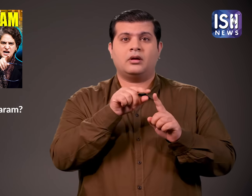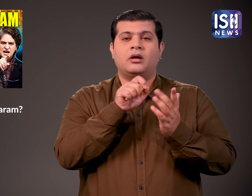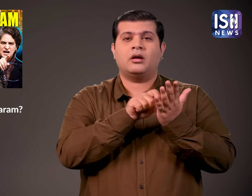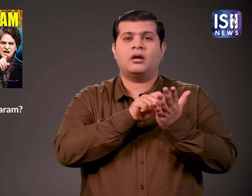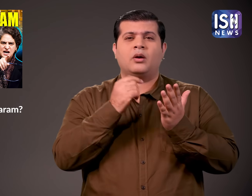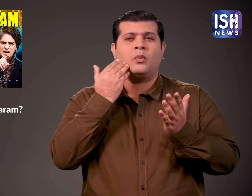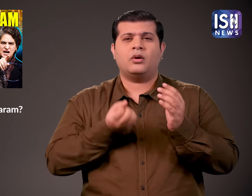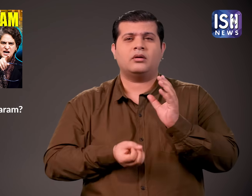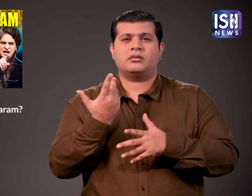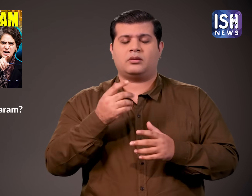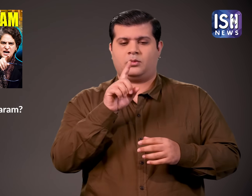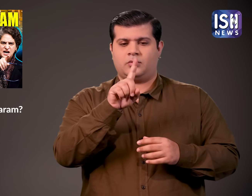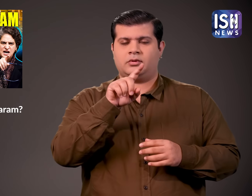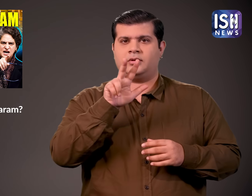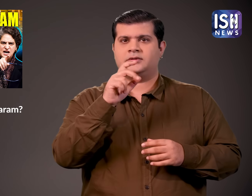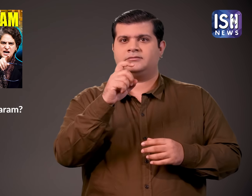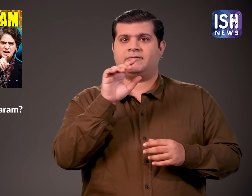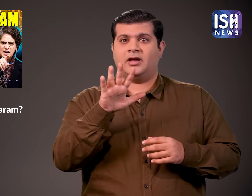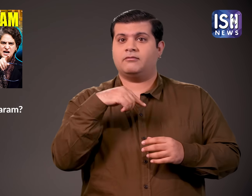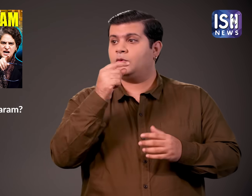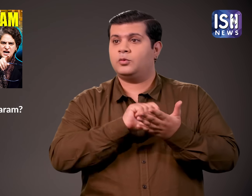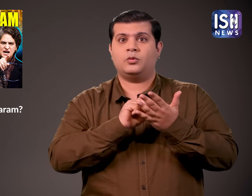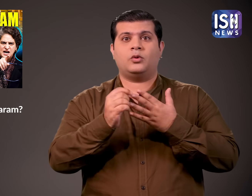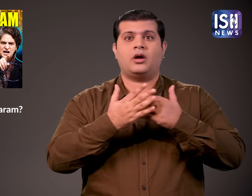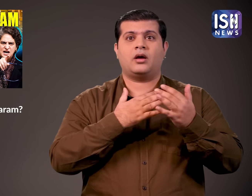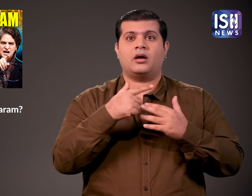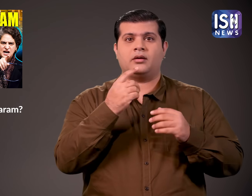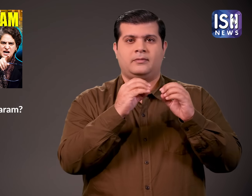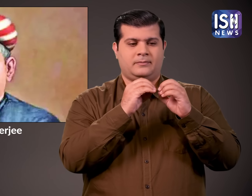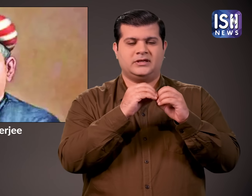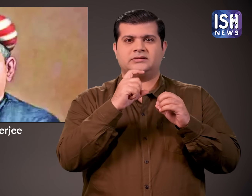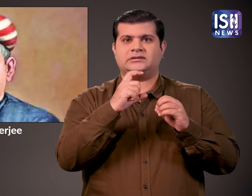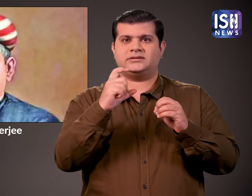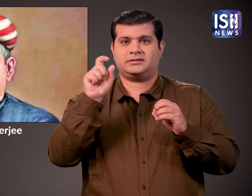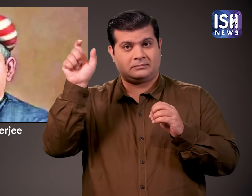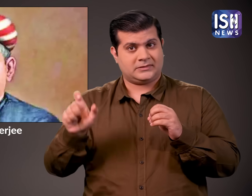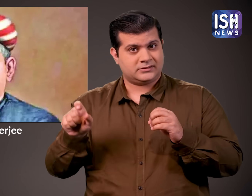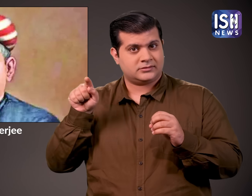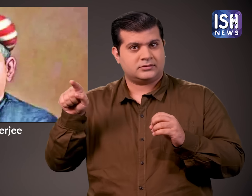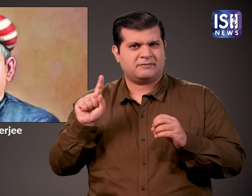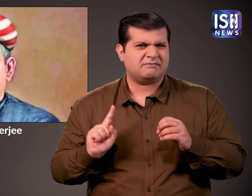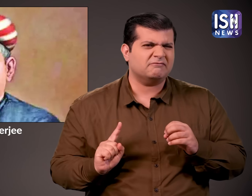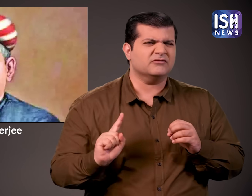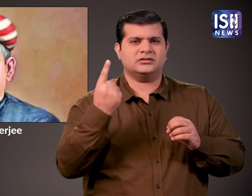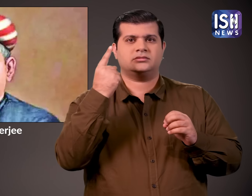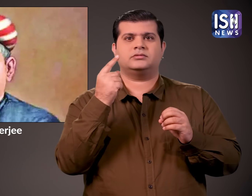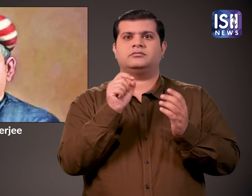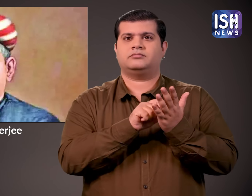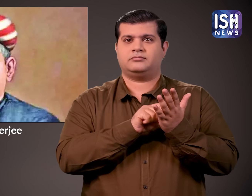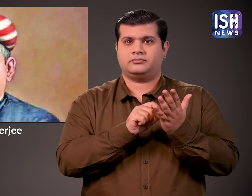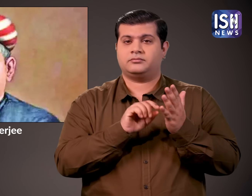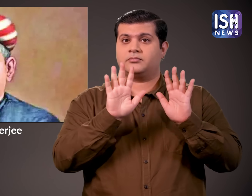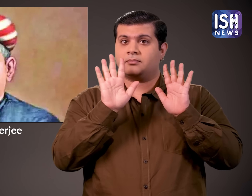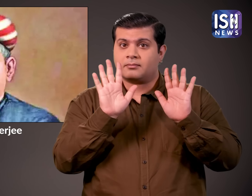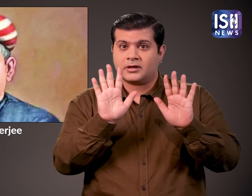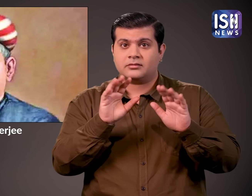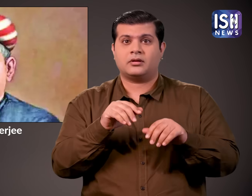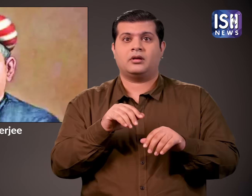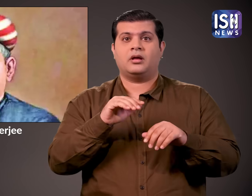Written in 1875 by Bankim Chandra Chatterjee, one of India’s earliest writers,